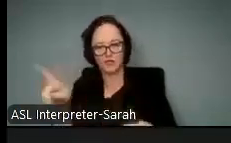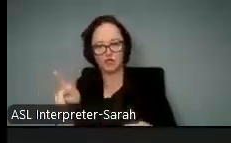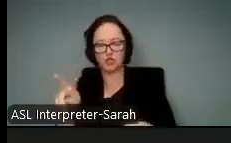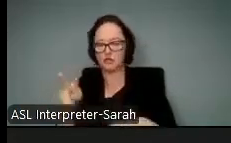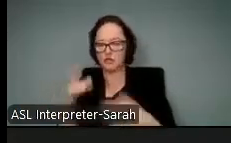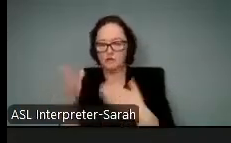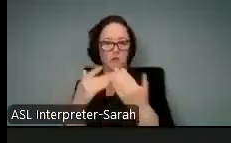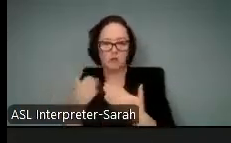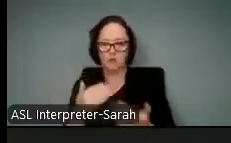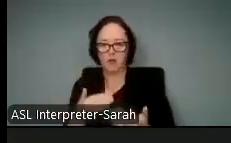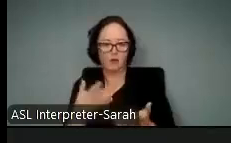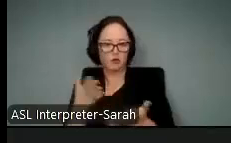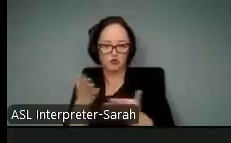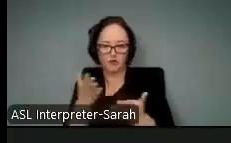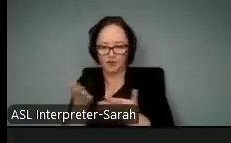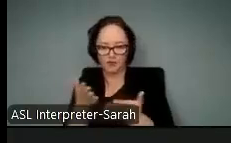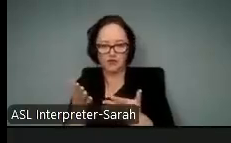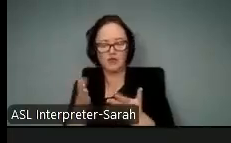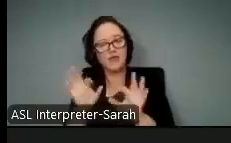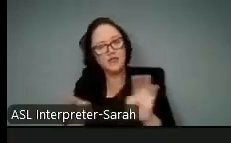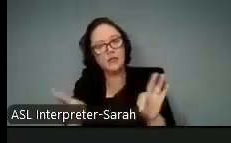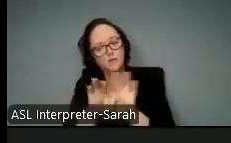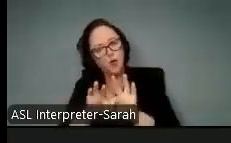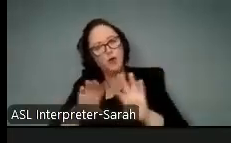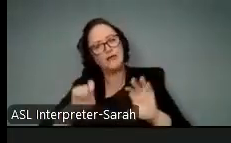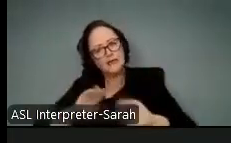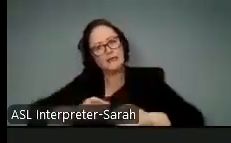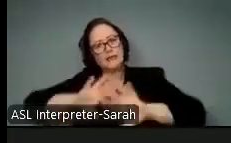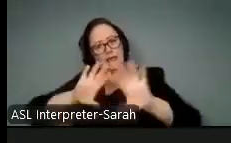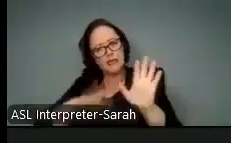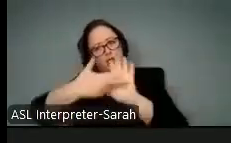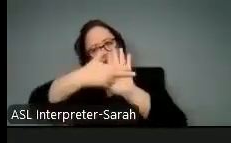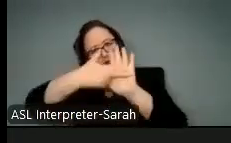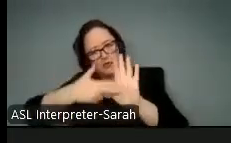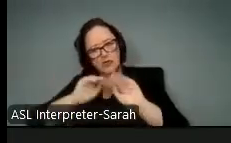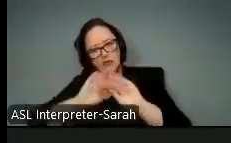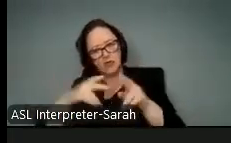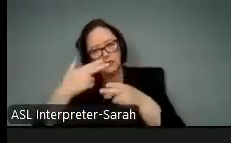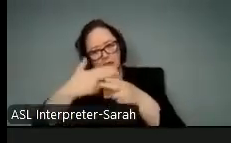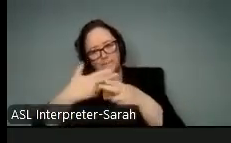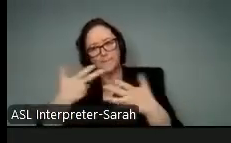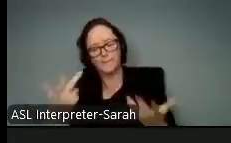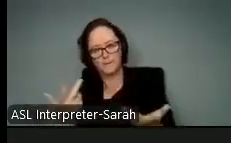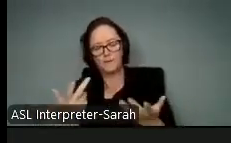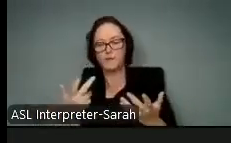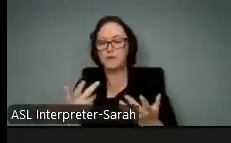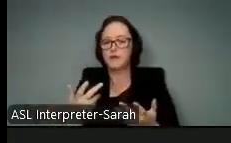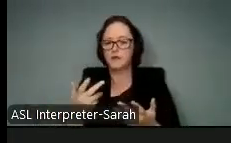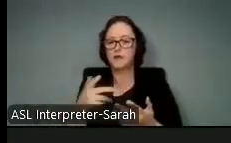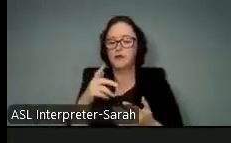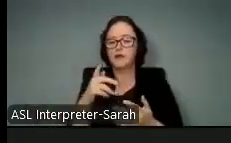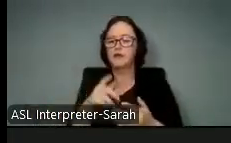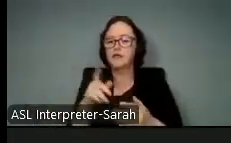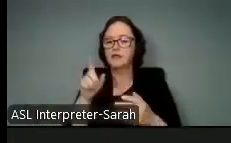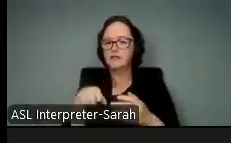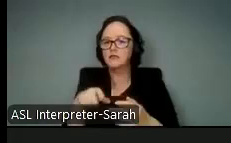It's as long as it's articulate and clear, as long as it makes sense in the context, understand what's... what links are being listed there, that's what we're looking for.